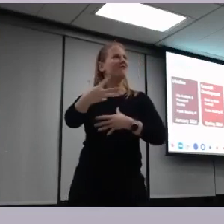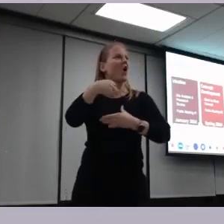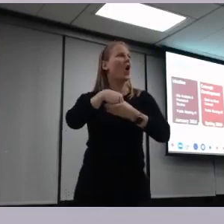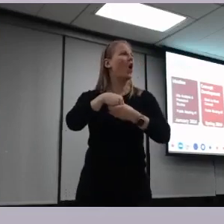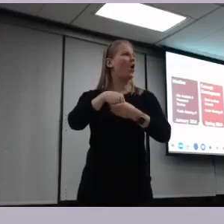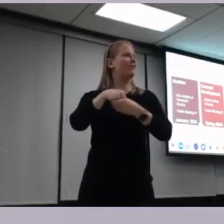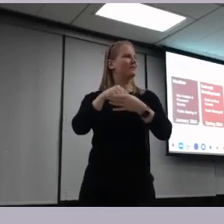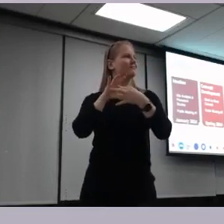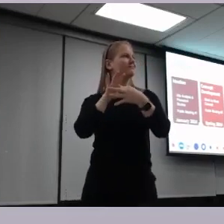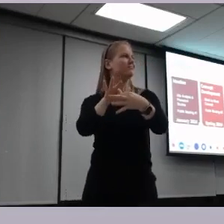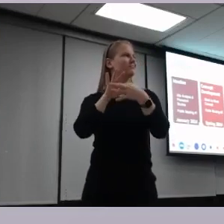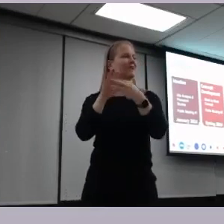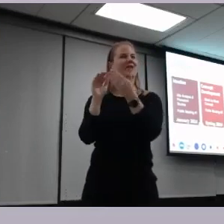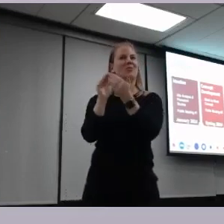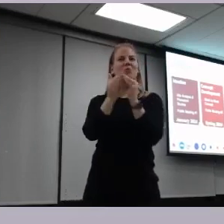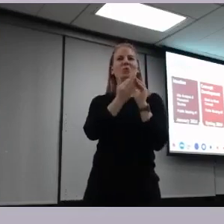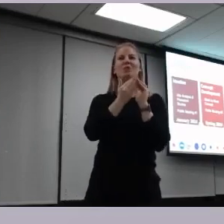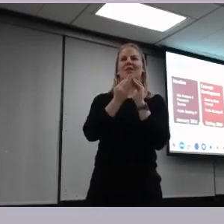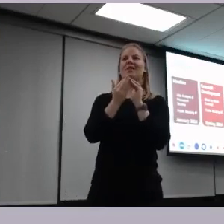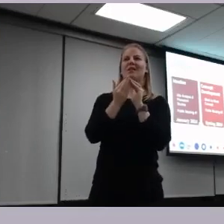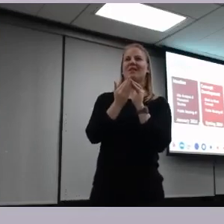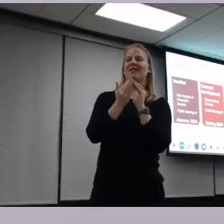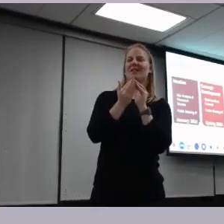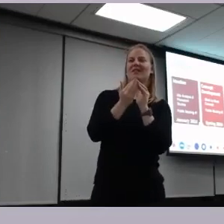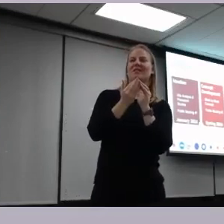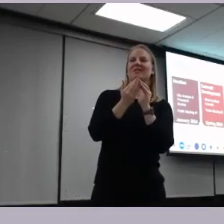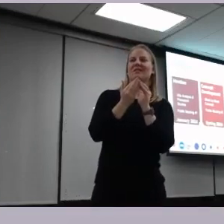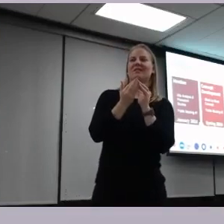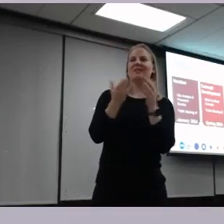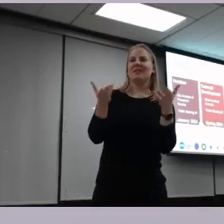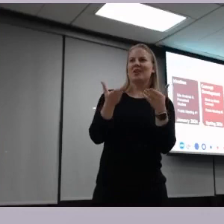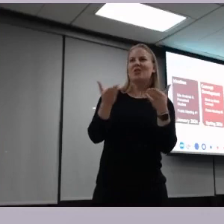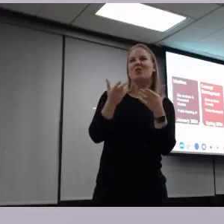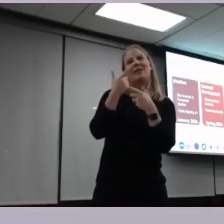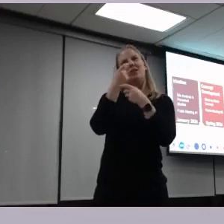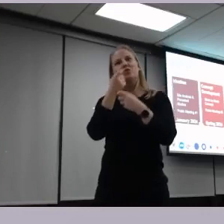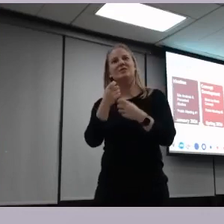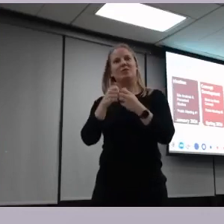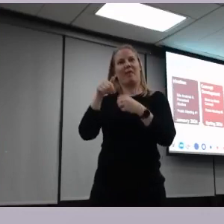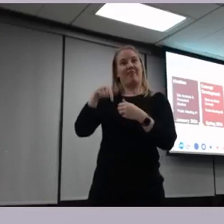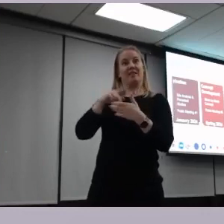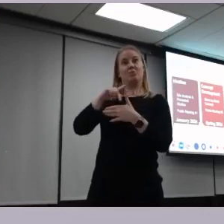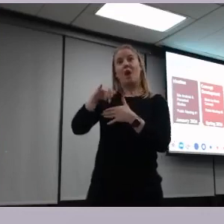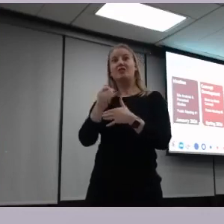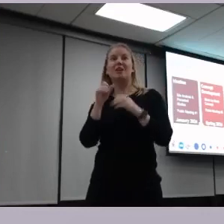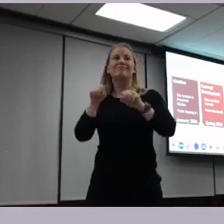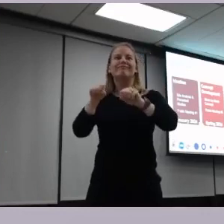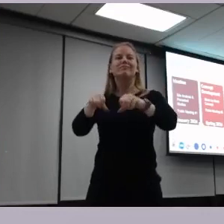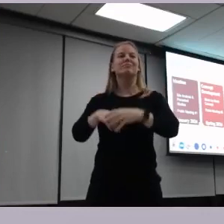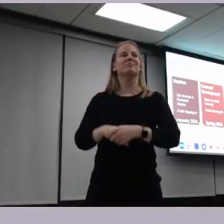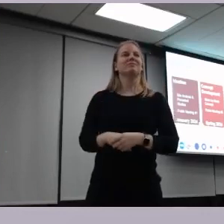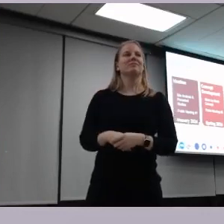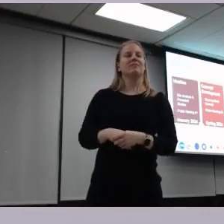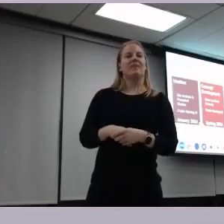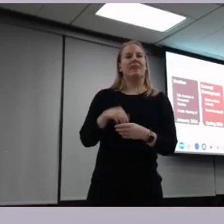community and interested in what done what this project is. Could be. I'm Brenda Keyes then.